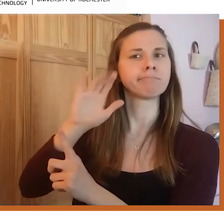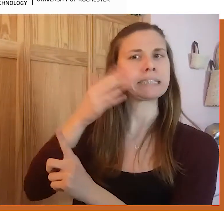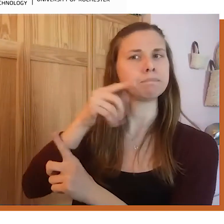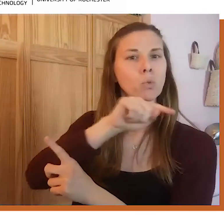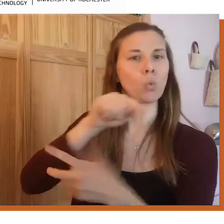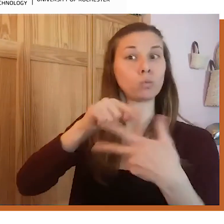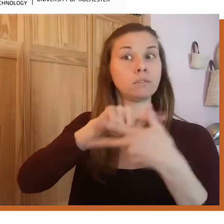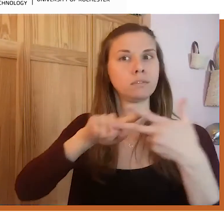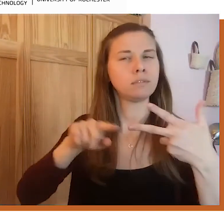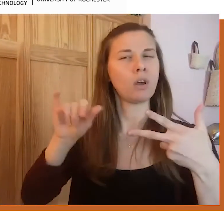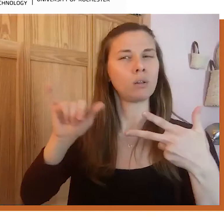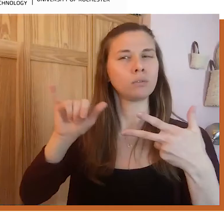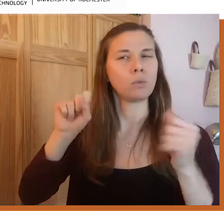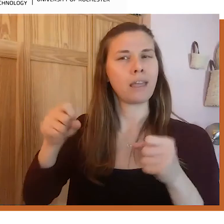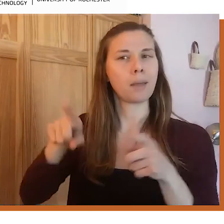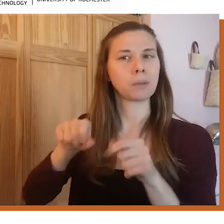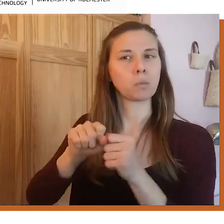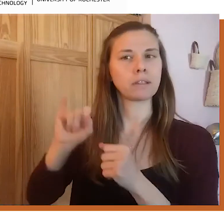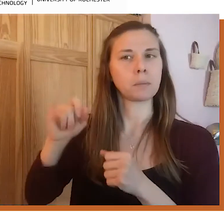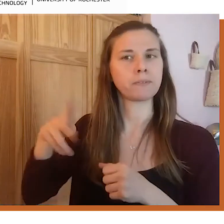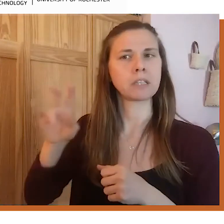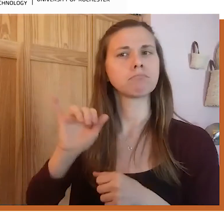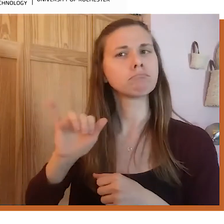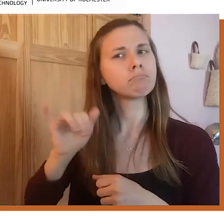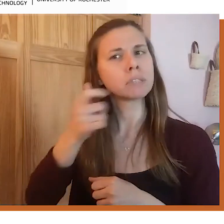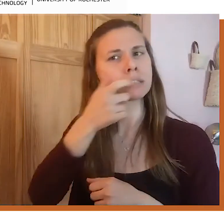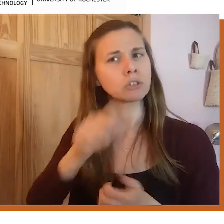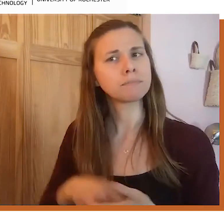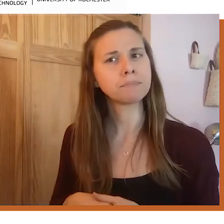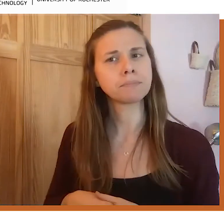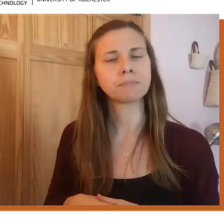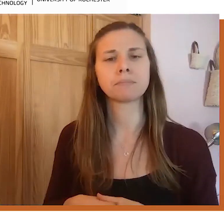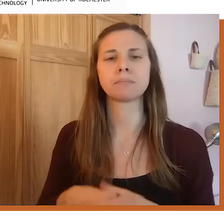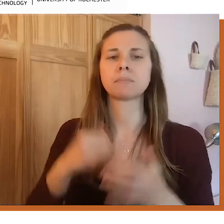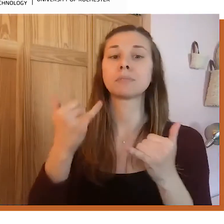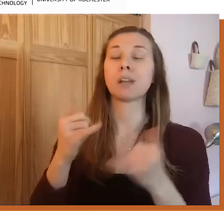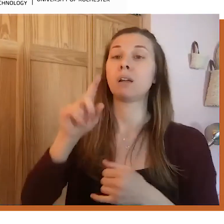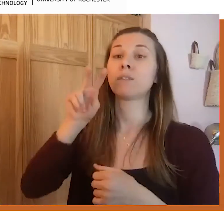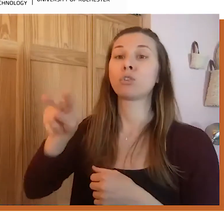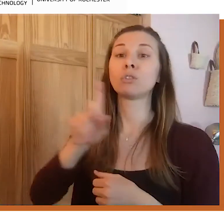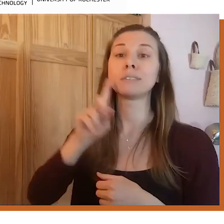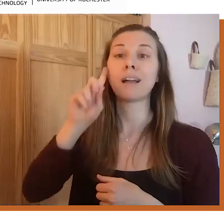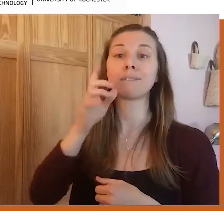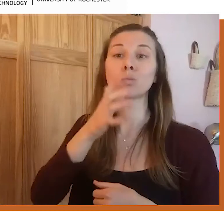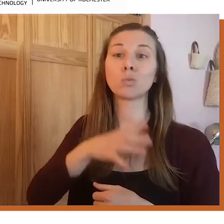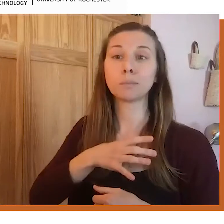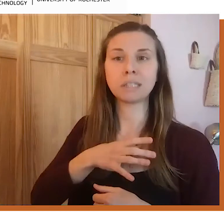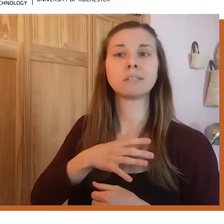it seems that these 3 issues that I discussed-- the preterm birth weight, low birth weight, and placental abruption--